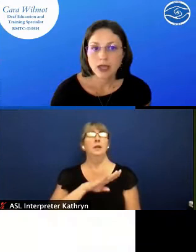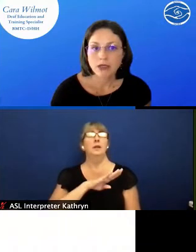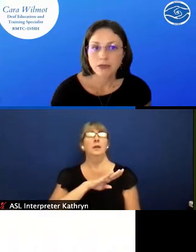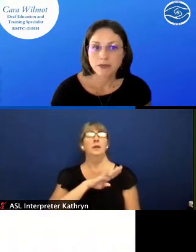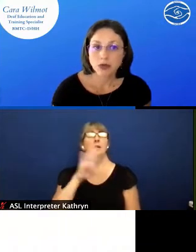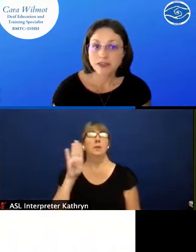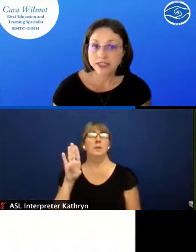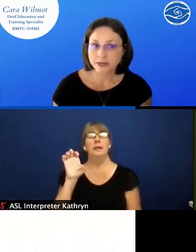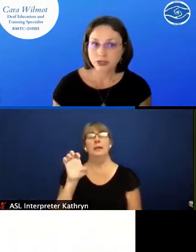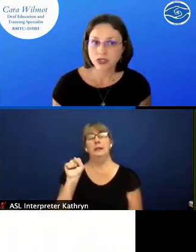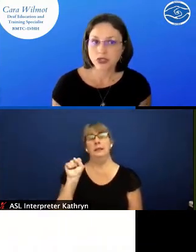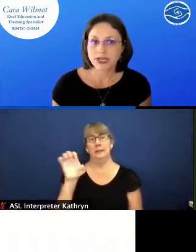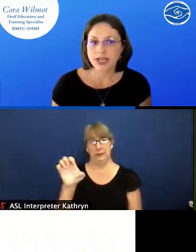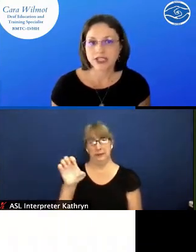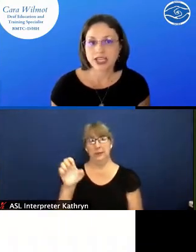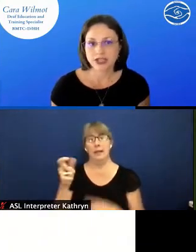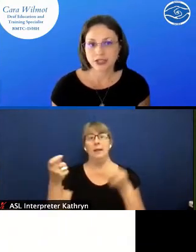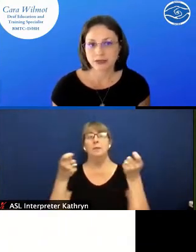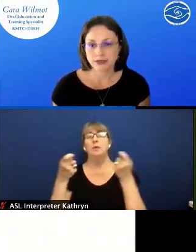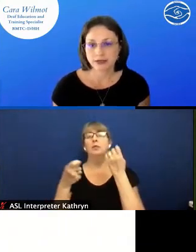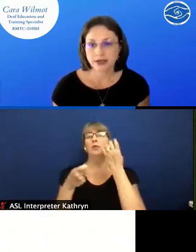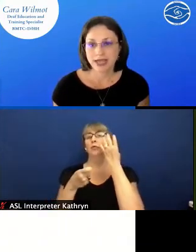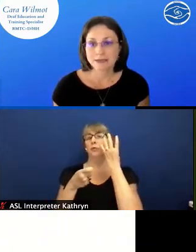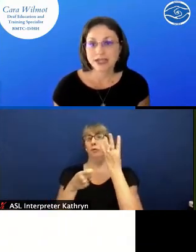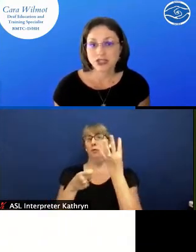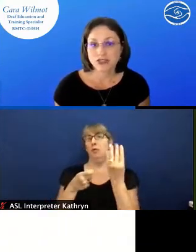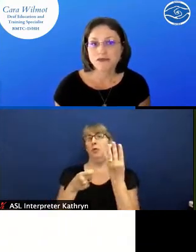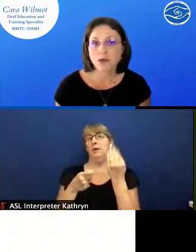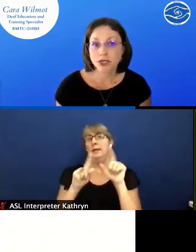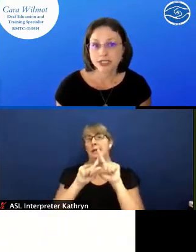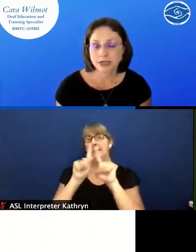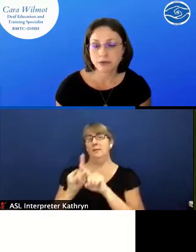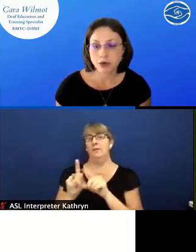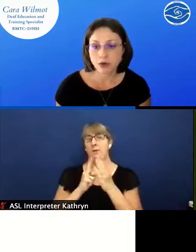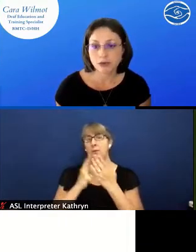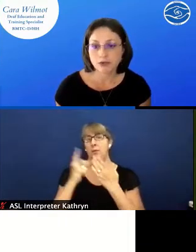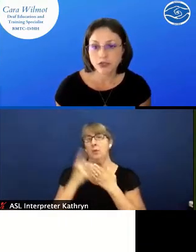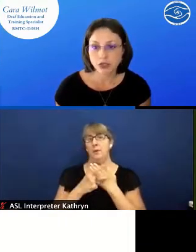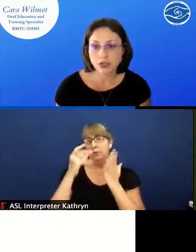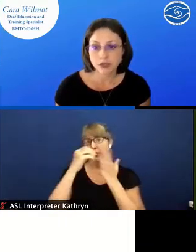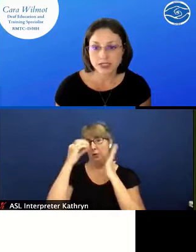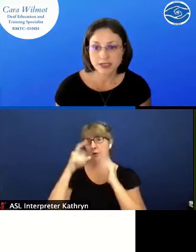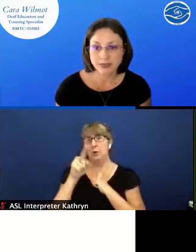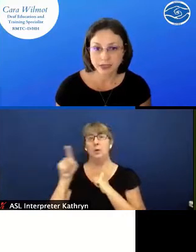The Bureau of Exceptional Student Education administers 14 programs for students with disabilities.